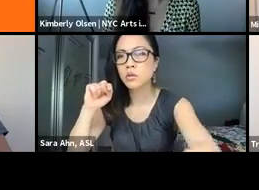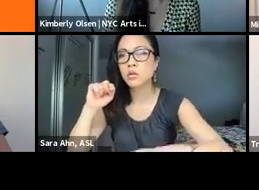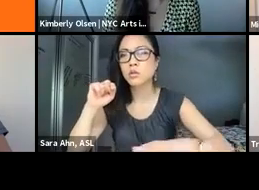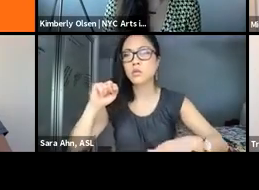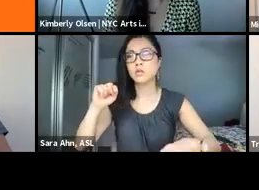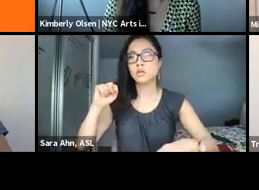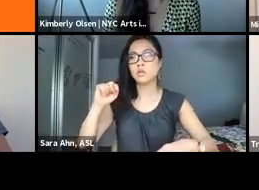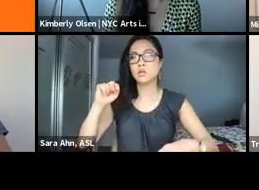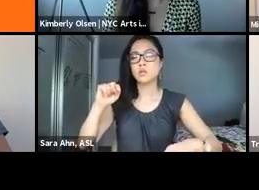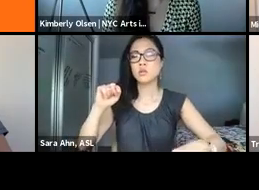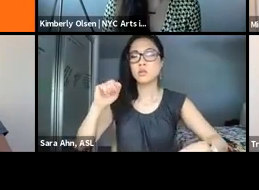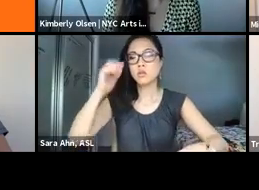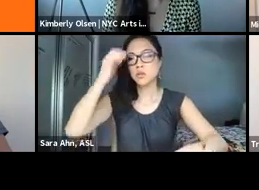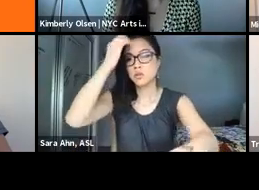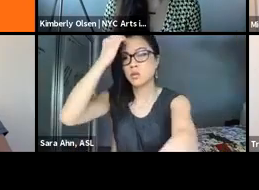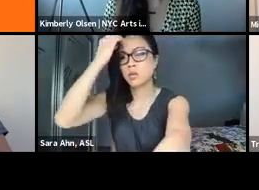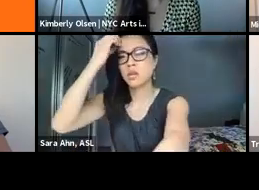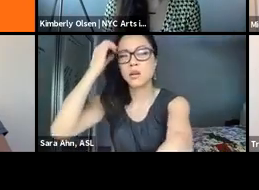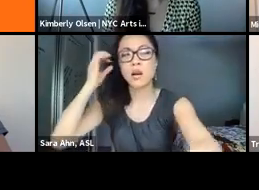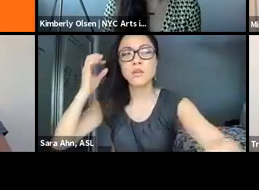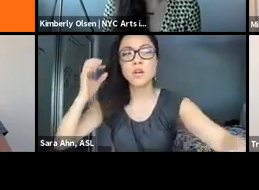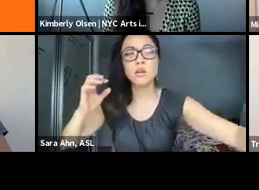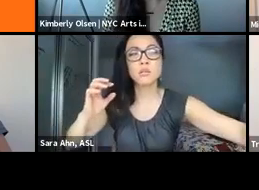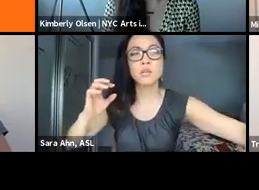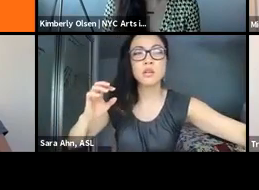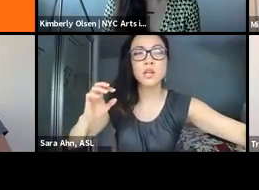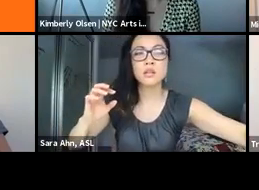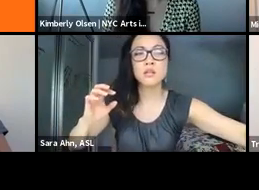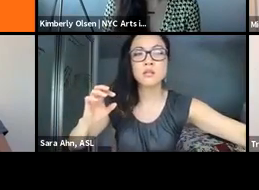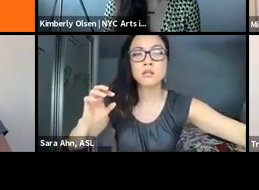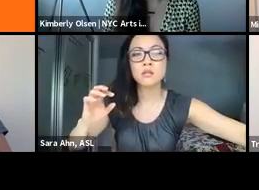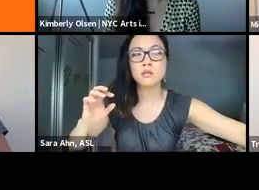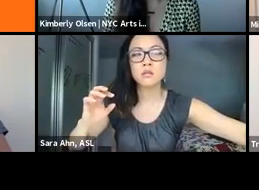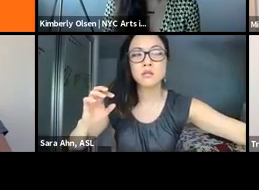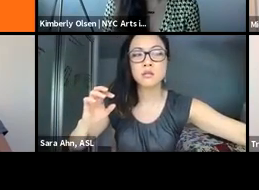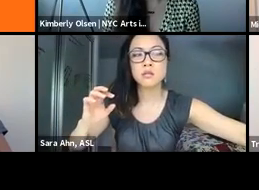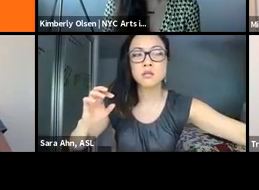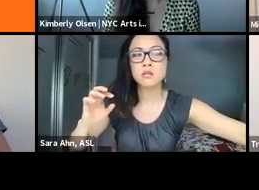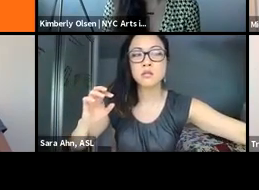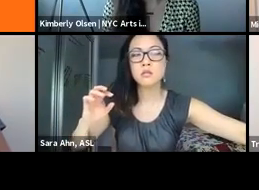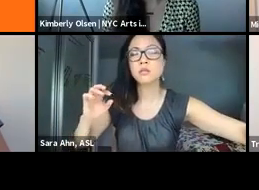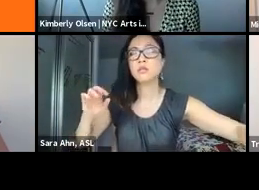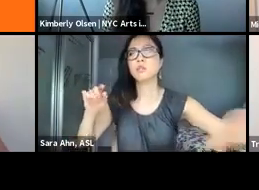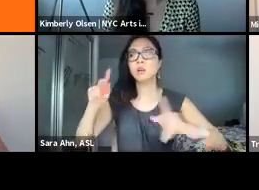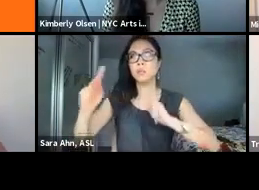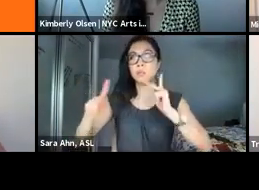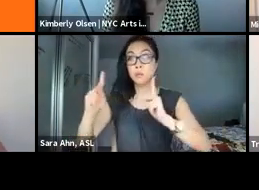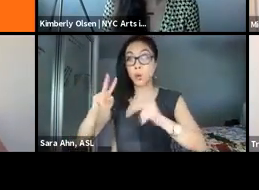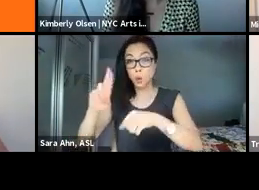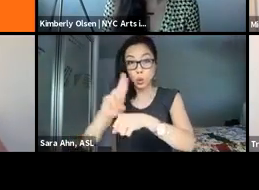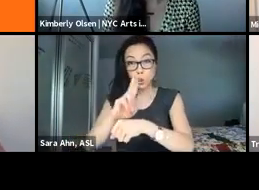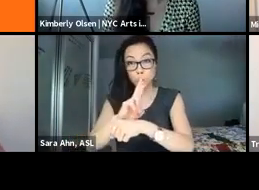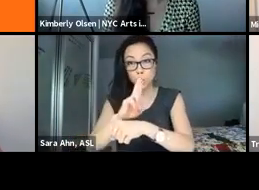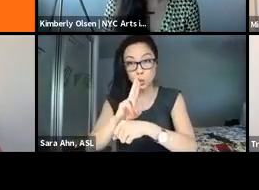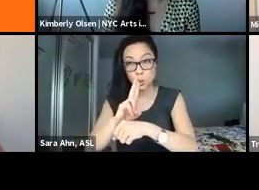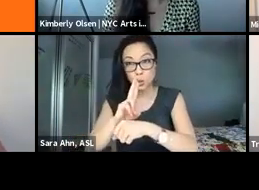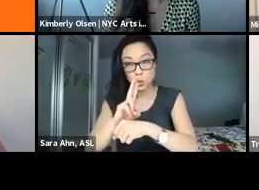will be trying to answer that may take a long We need to think of different scenarios